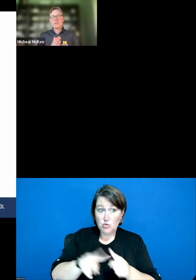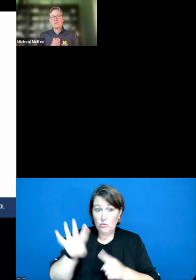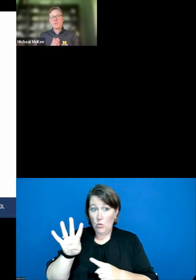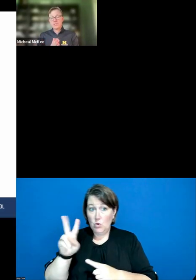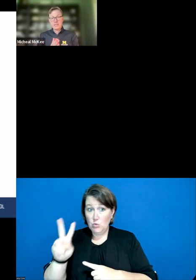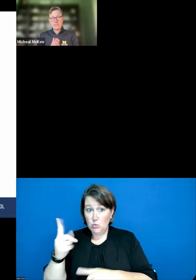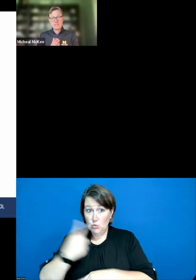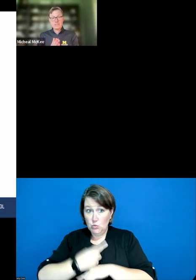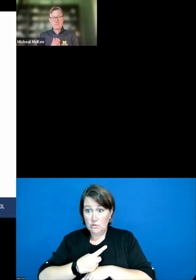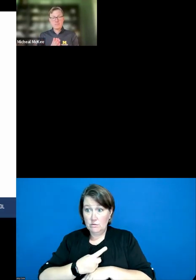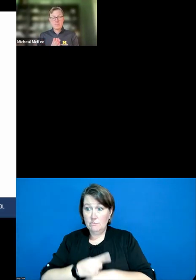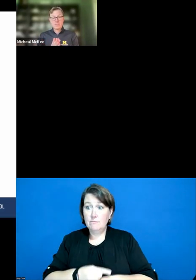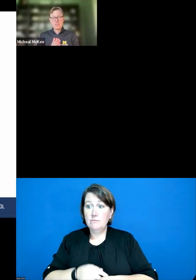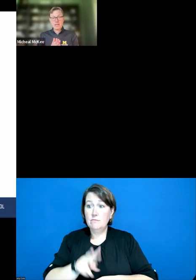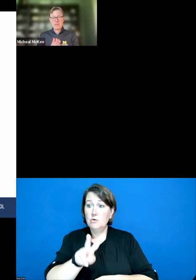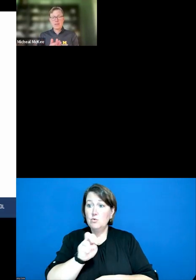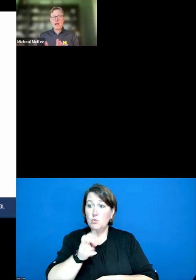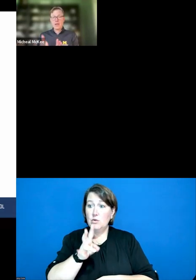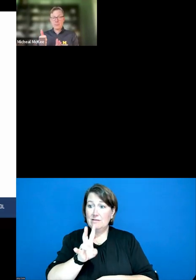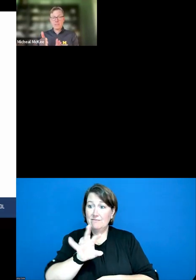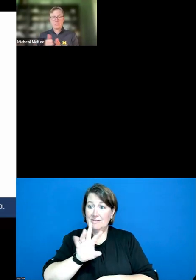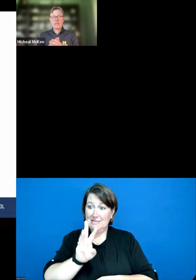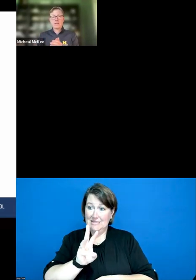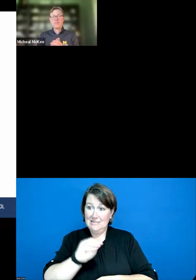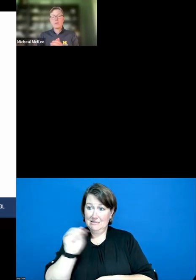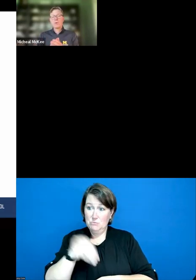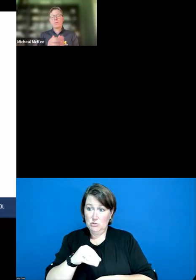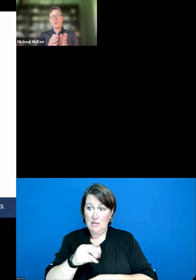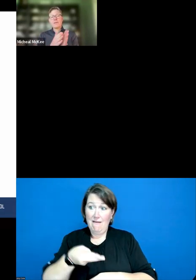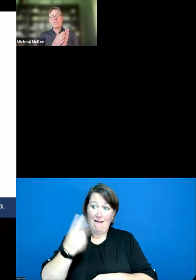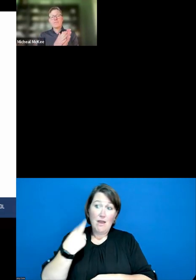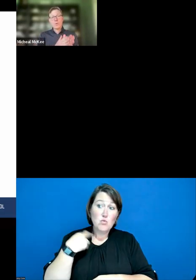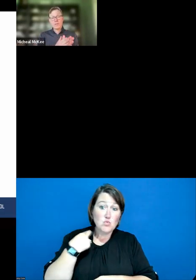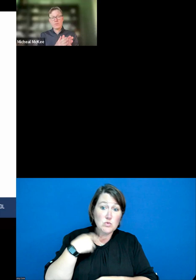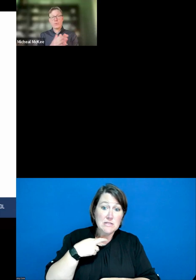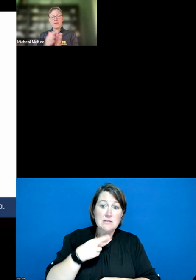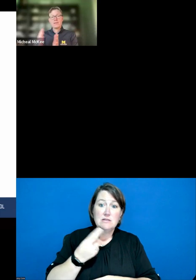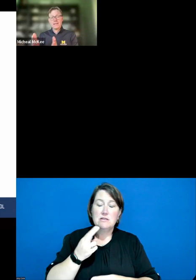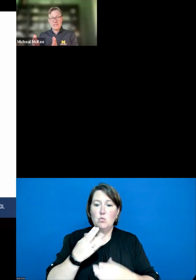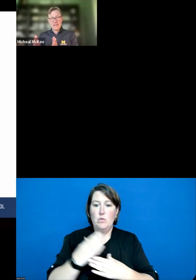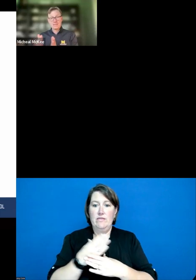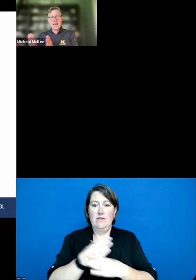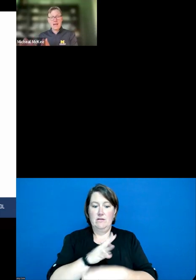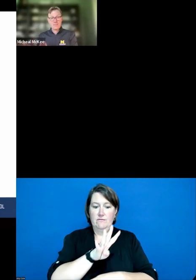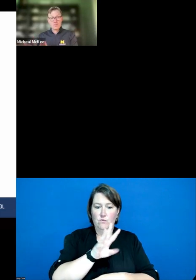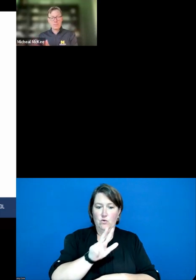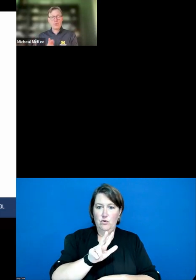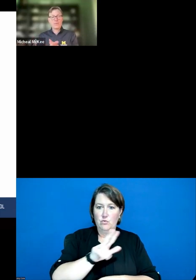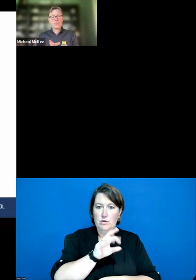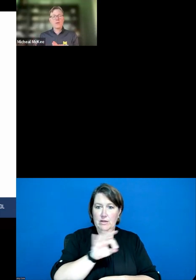276% higher risk if they were within 43 and 90 days after the birth,